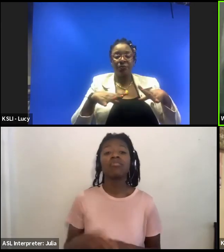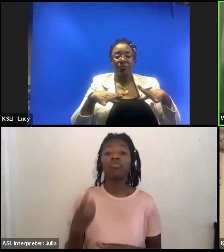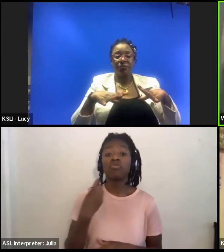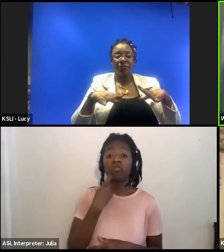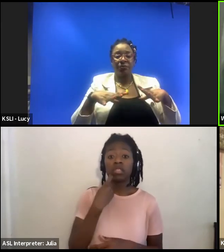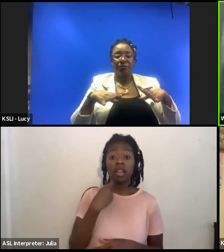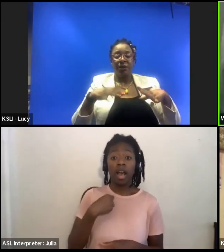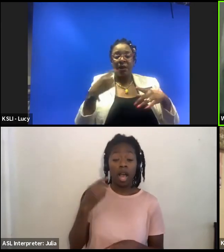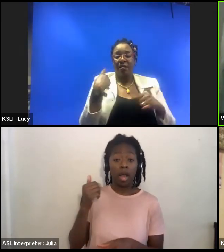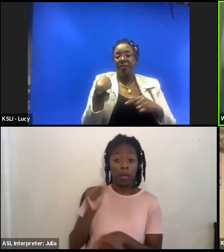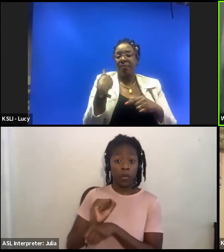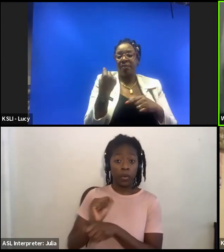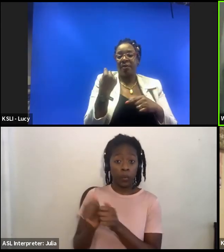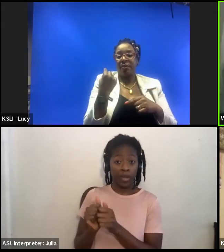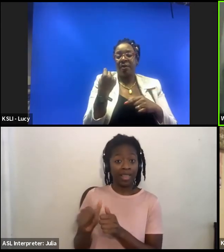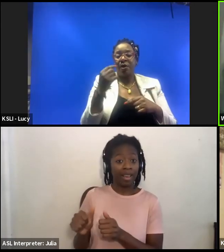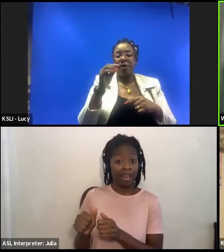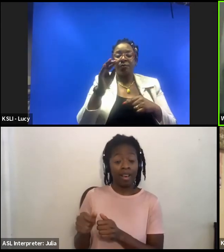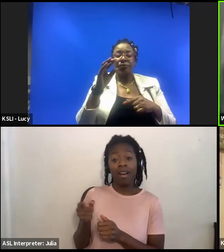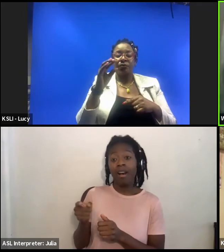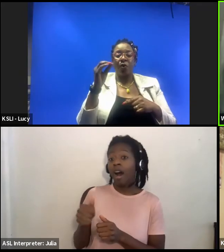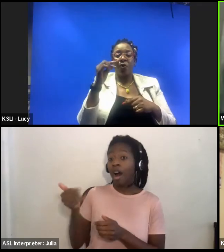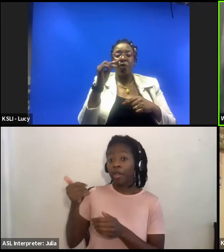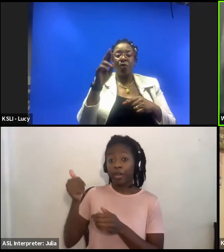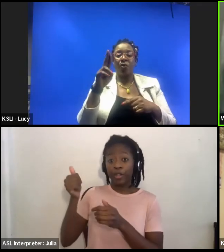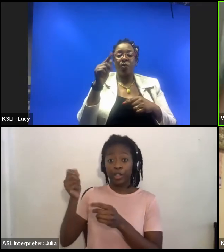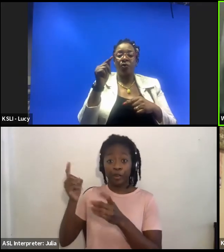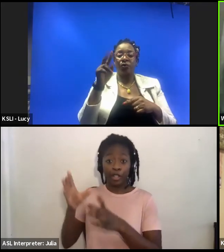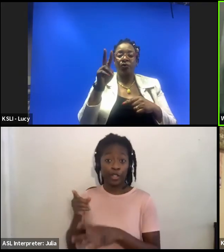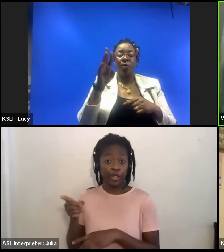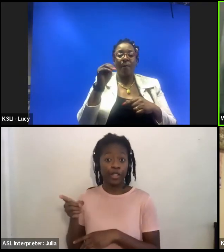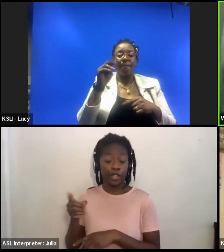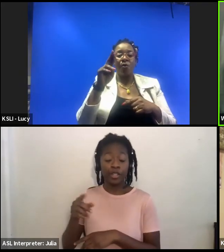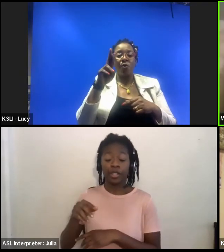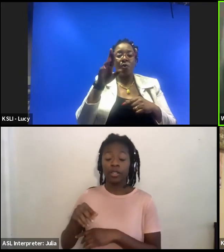who's also of the same opinion that process trumps product.